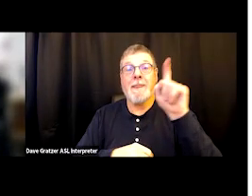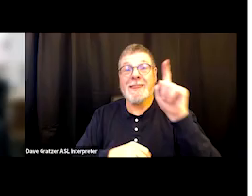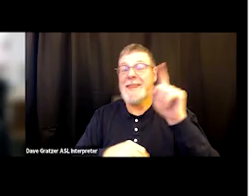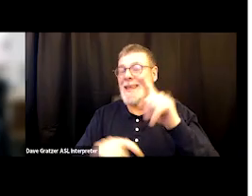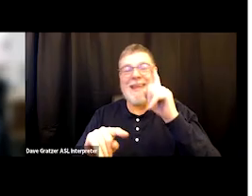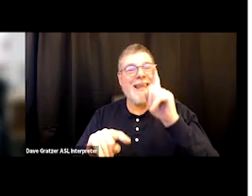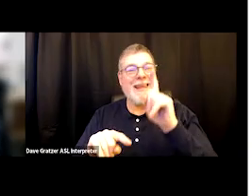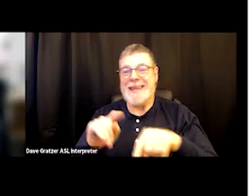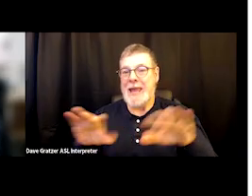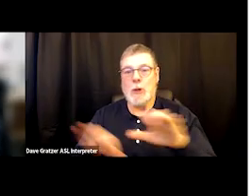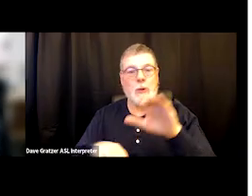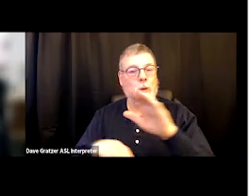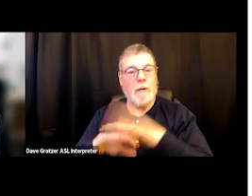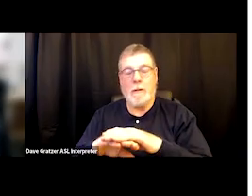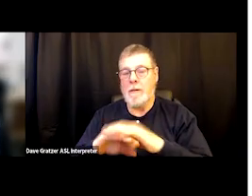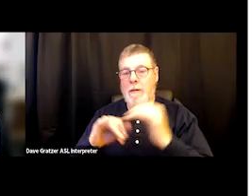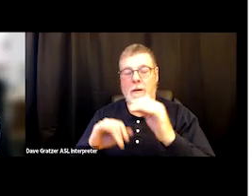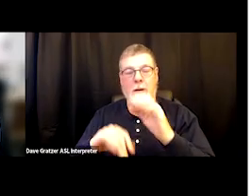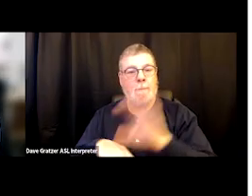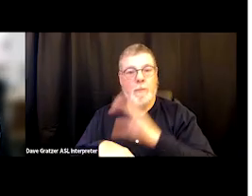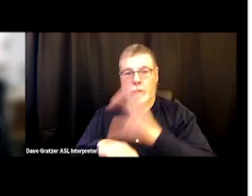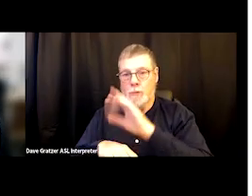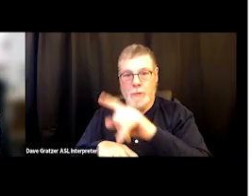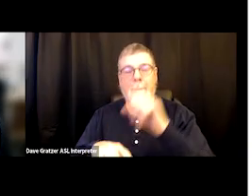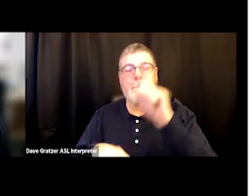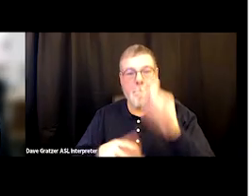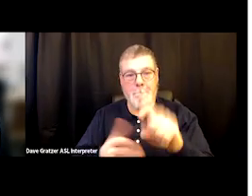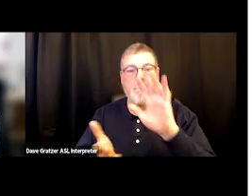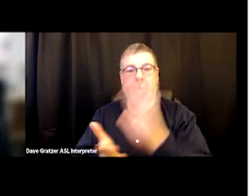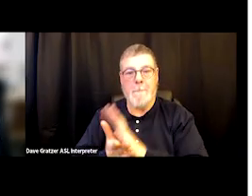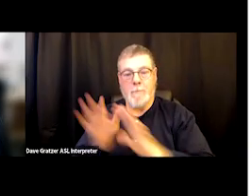The SSI application needs to be completed on paper.